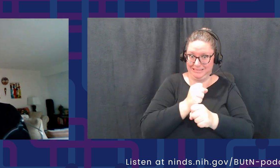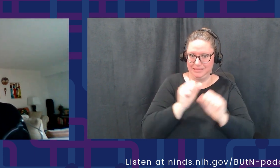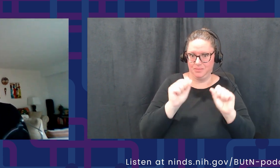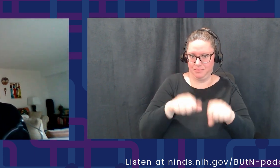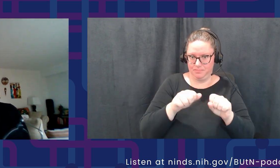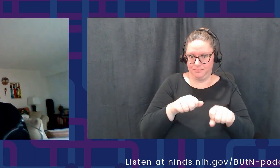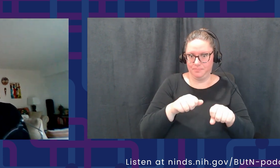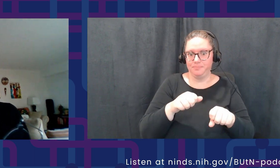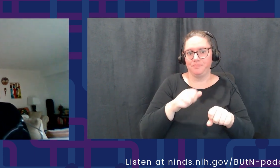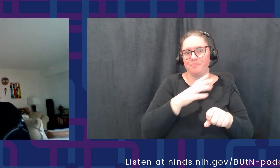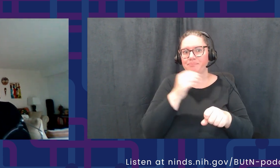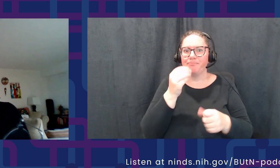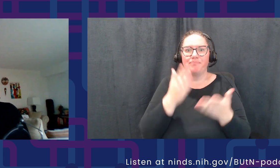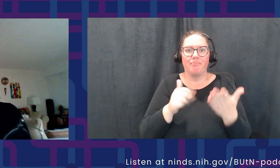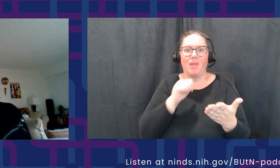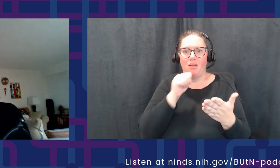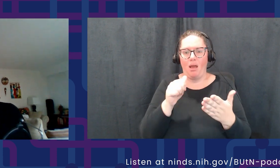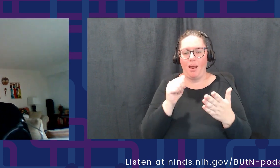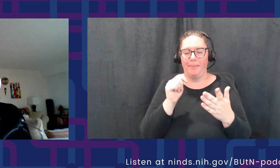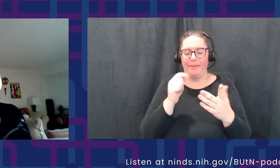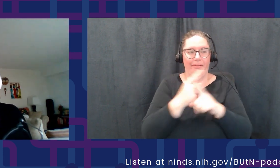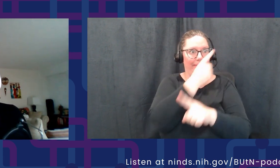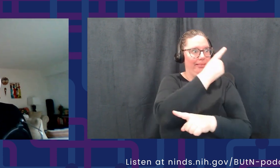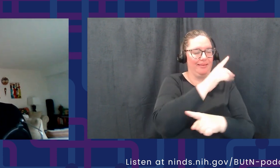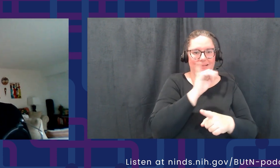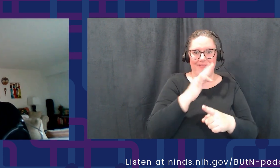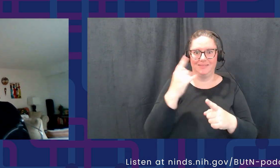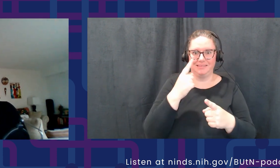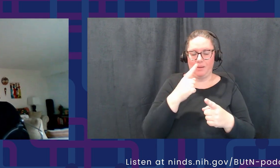as possible, but maybe not getting thrown off when someone does throw